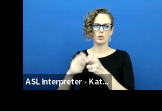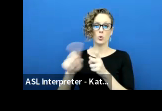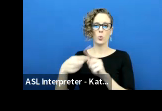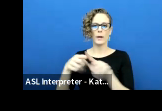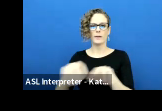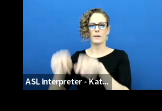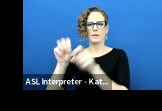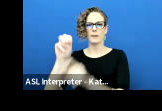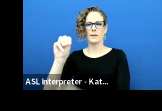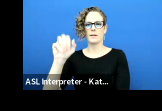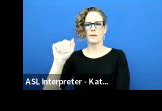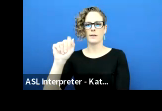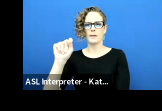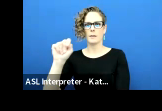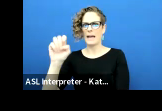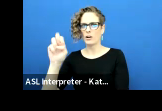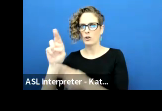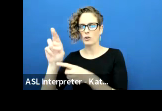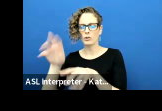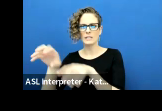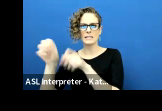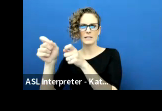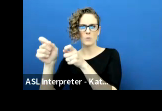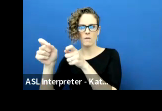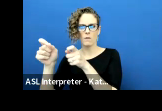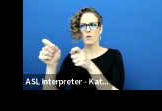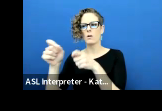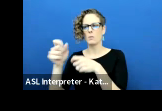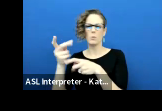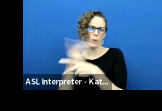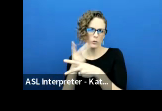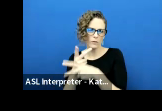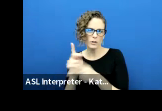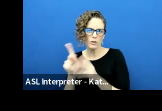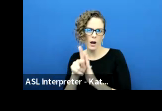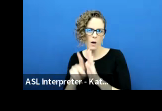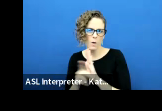figure out what protocols we want to use and it's pretty important to try to standardize as much as